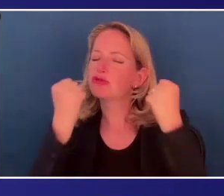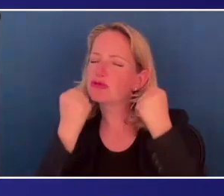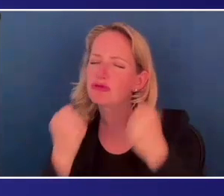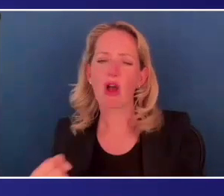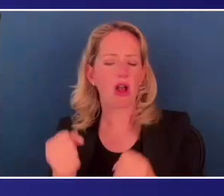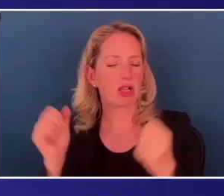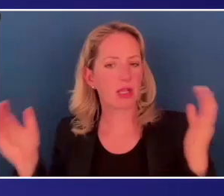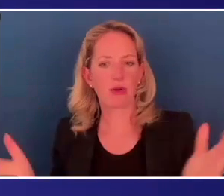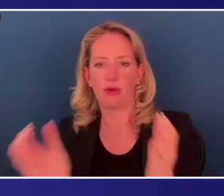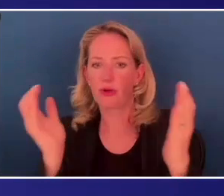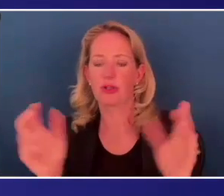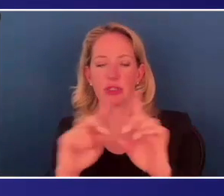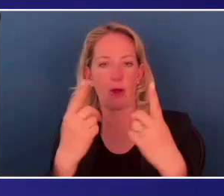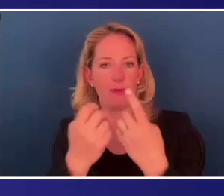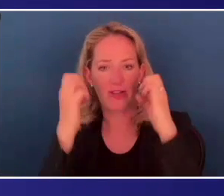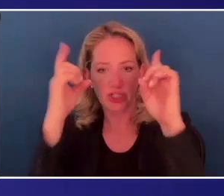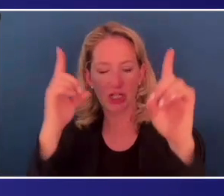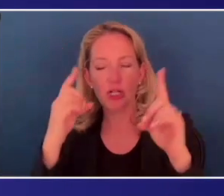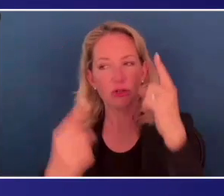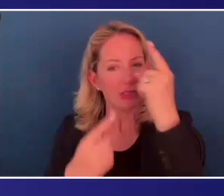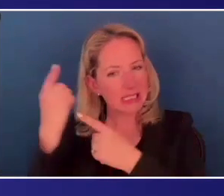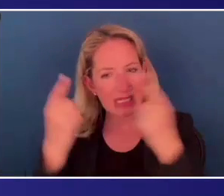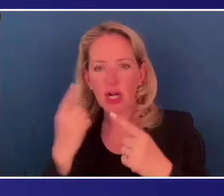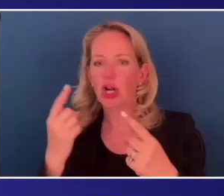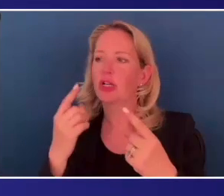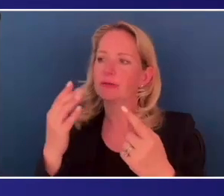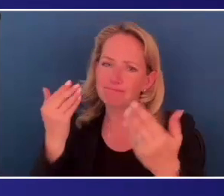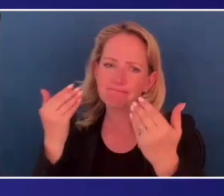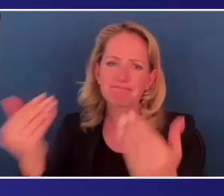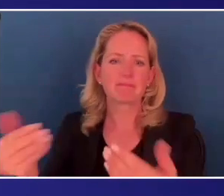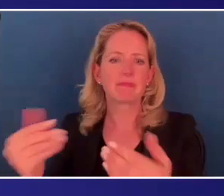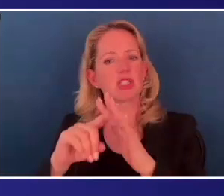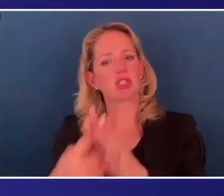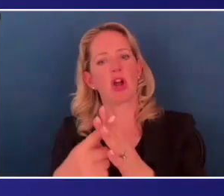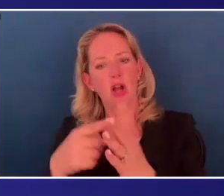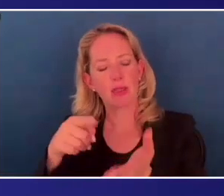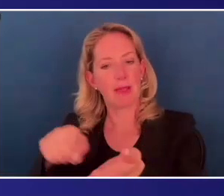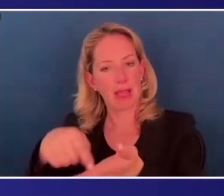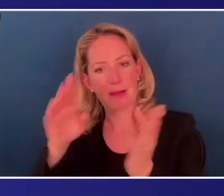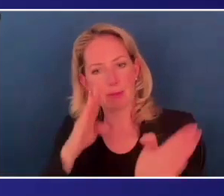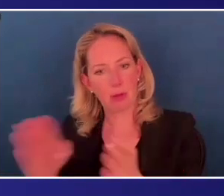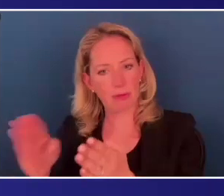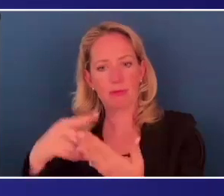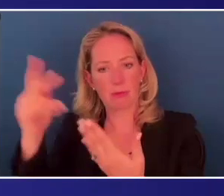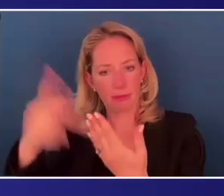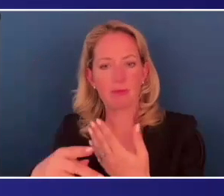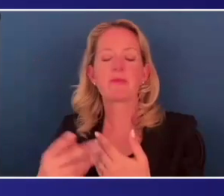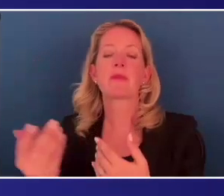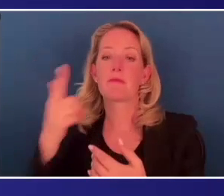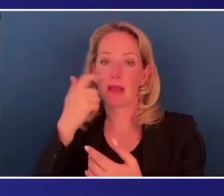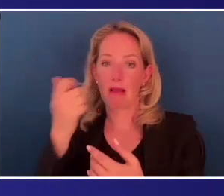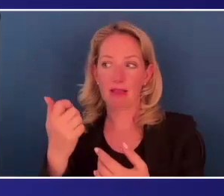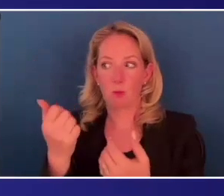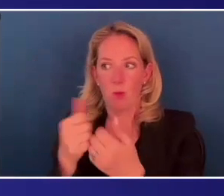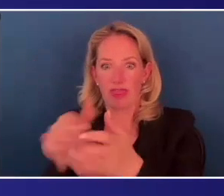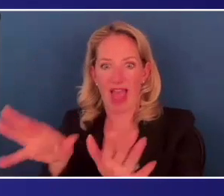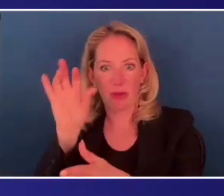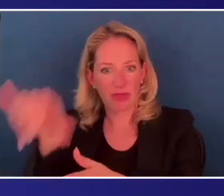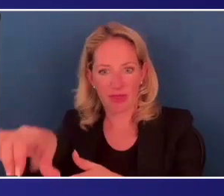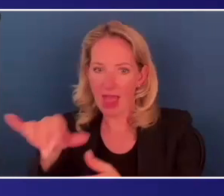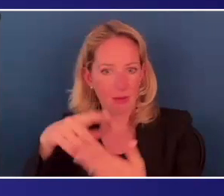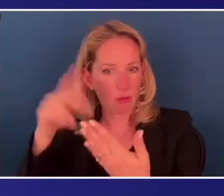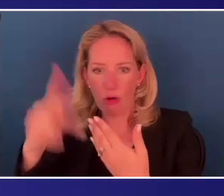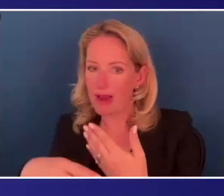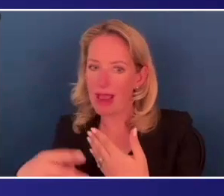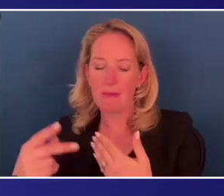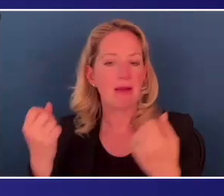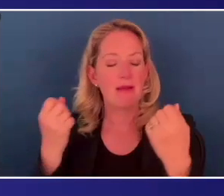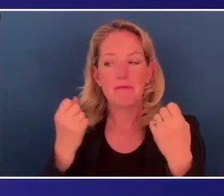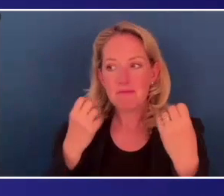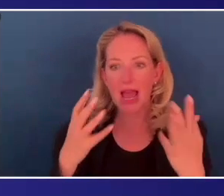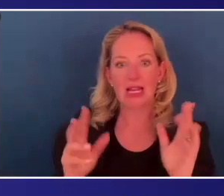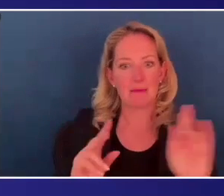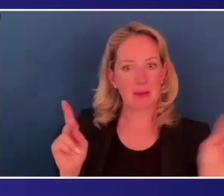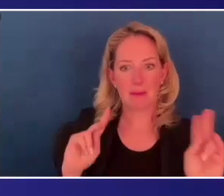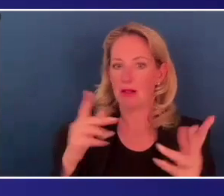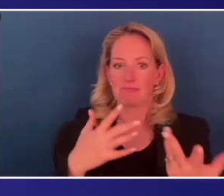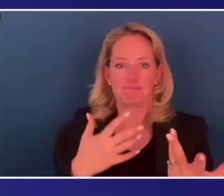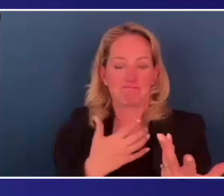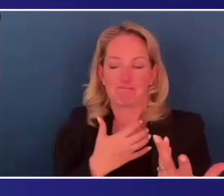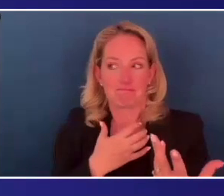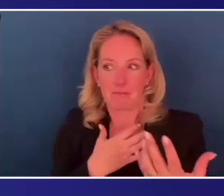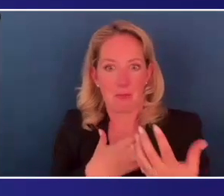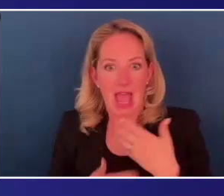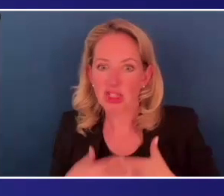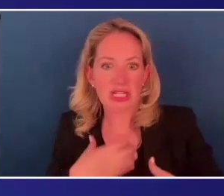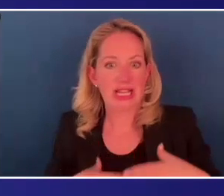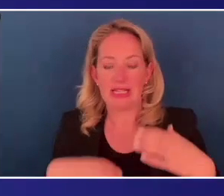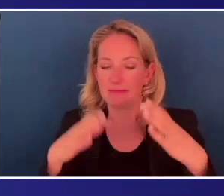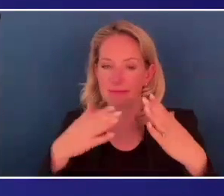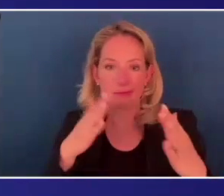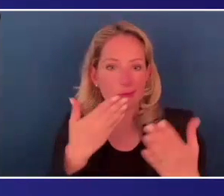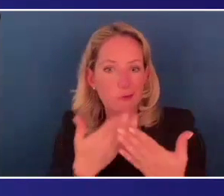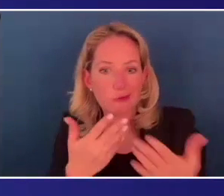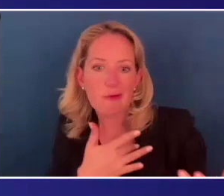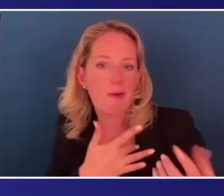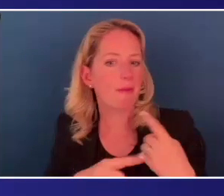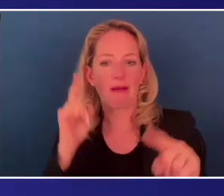Their decision to stop the repayment program. Without this program, we're pushing out passionate altruistic people simply because they can't afford this calling.